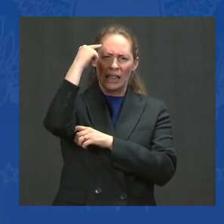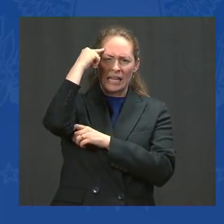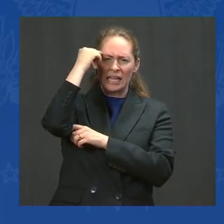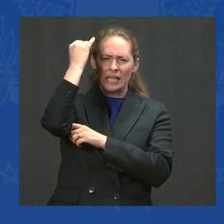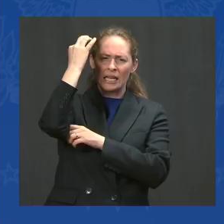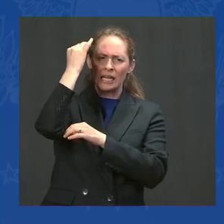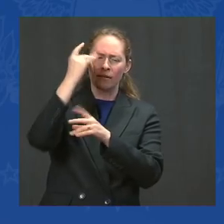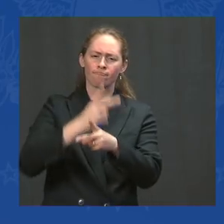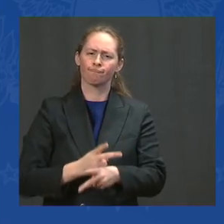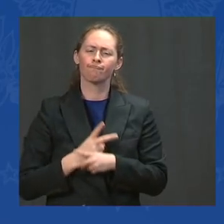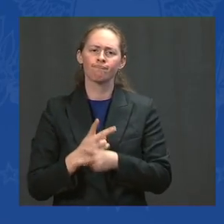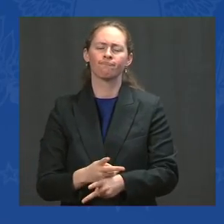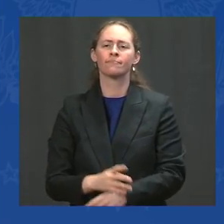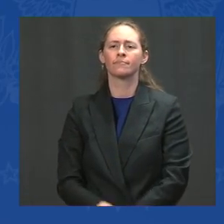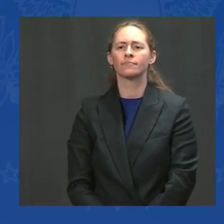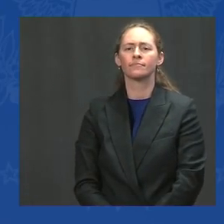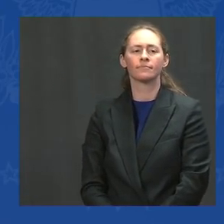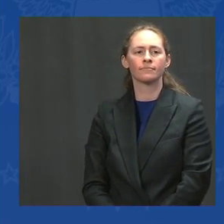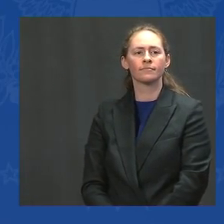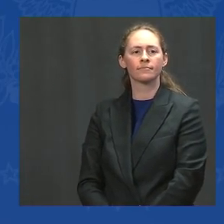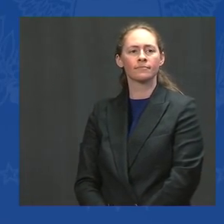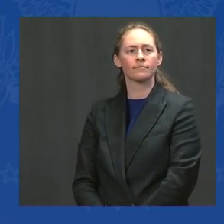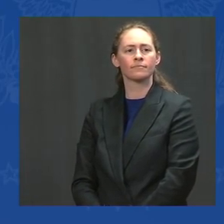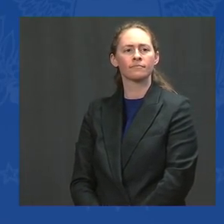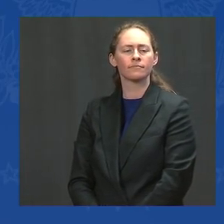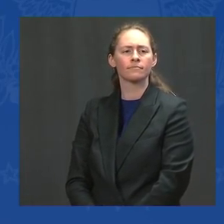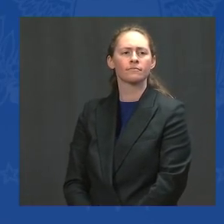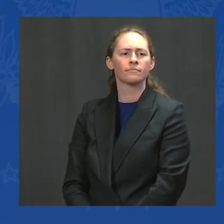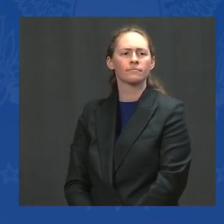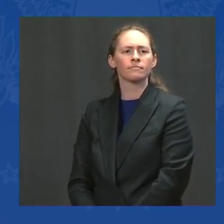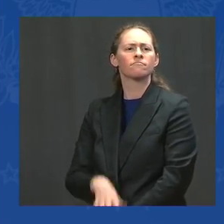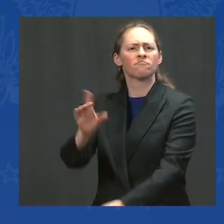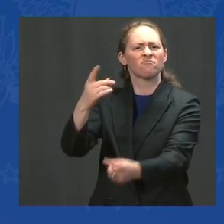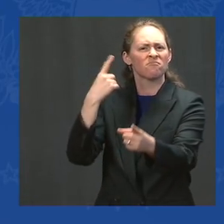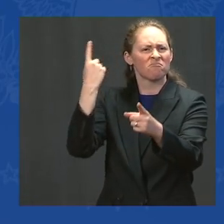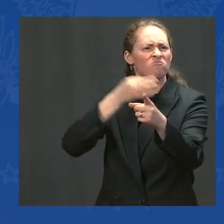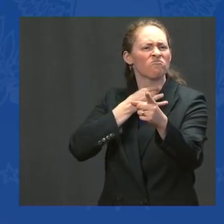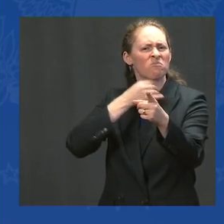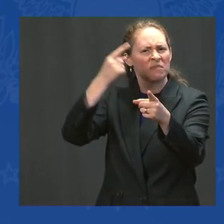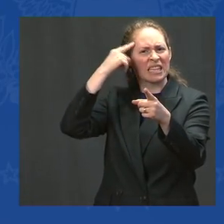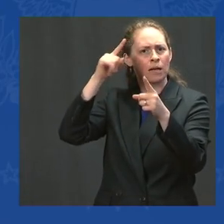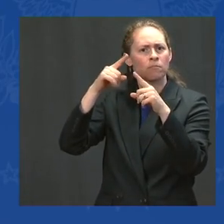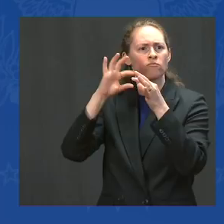At what point would you consider inflation unchecked to a point at which you would either consider taking action